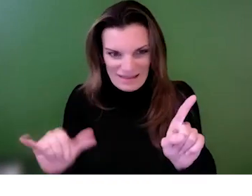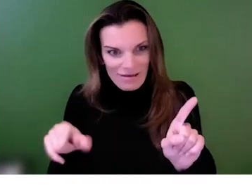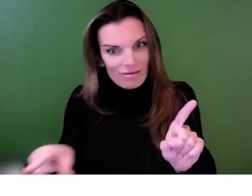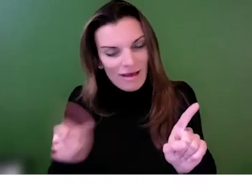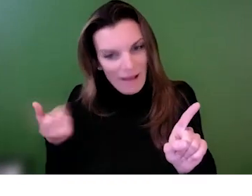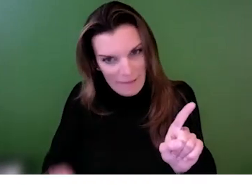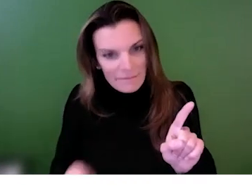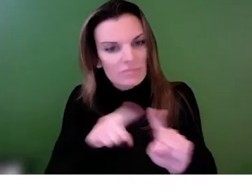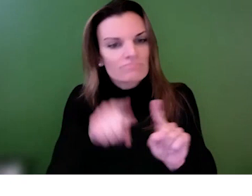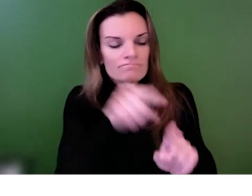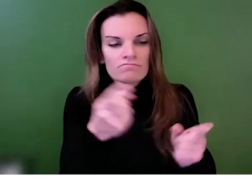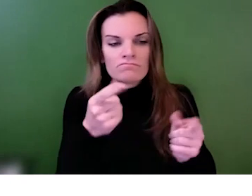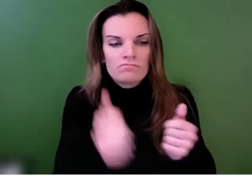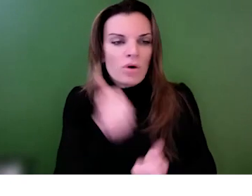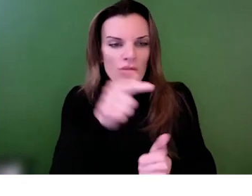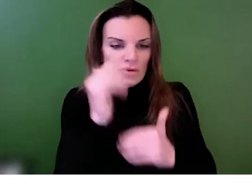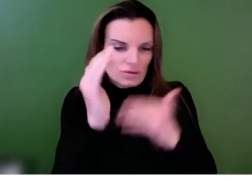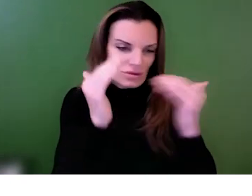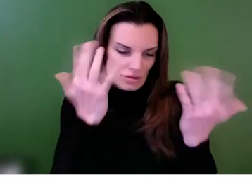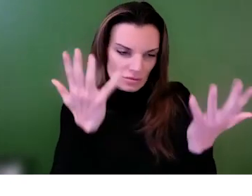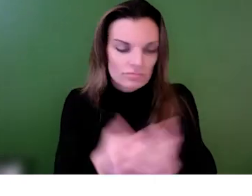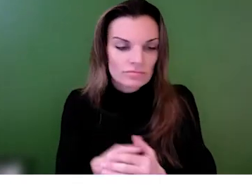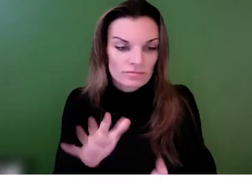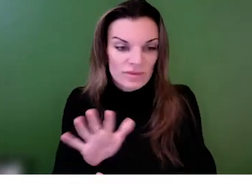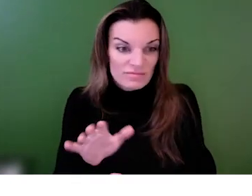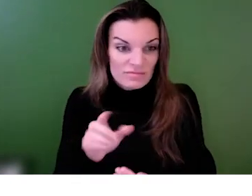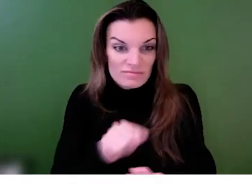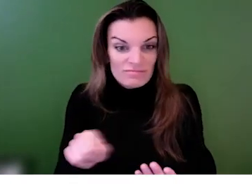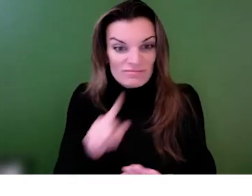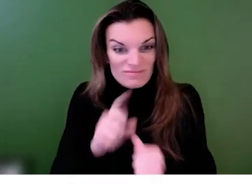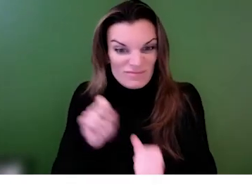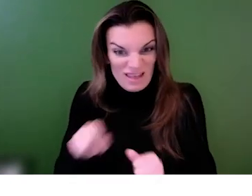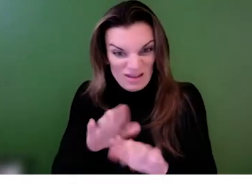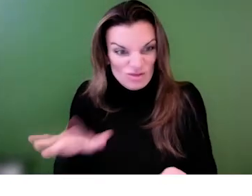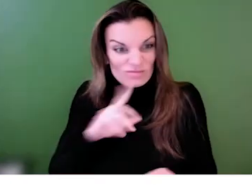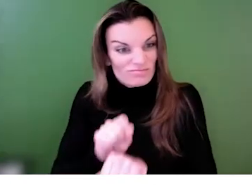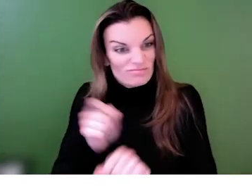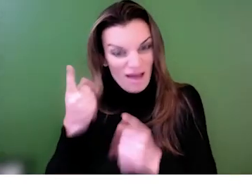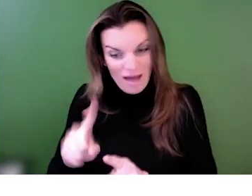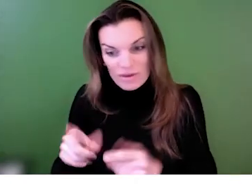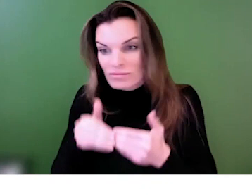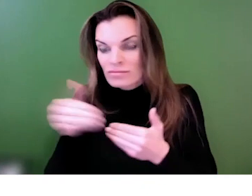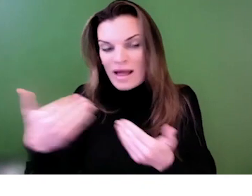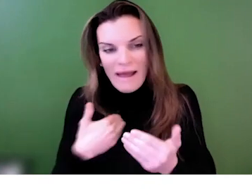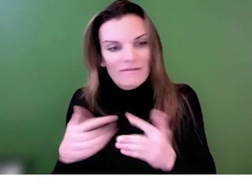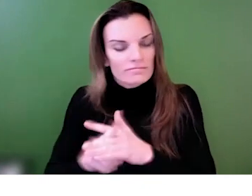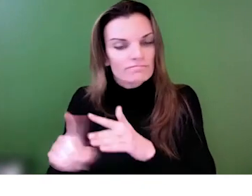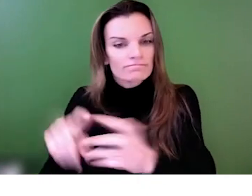children who get COVID can develop long COVID. Vaccination can provide some